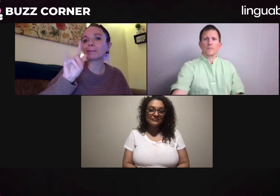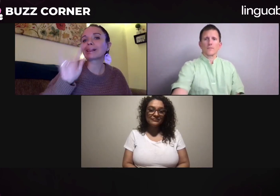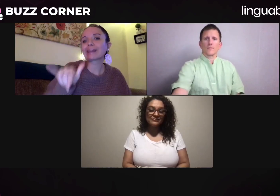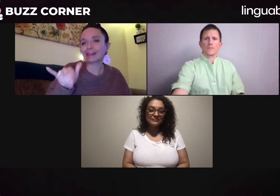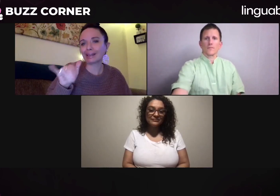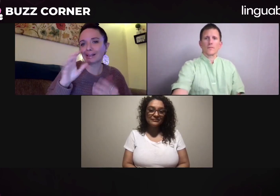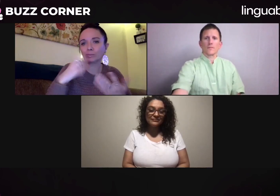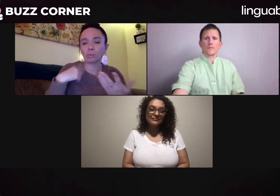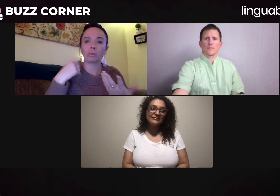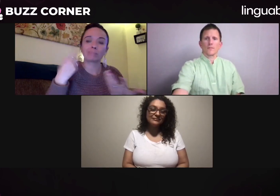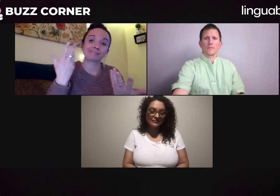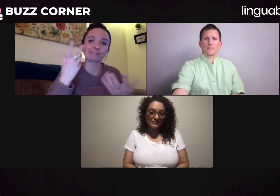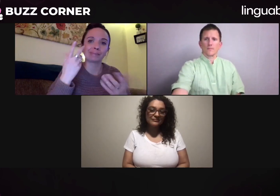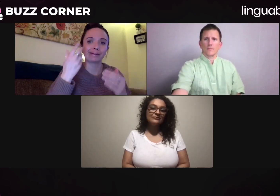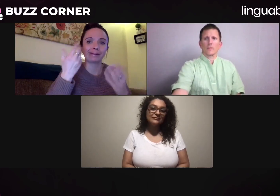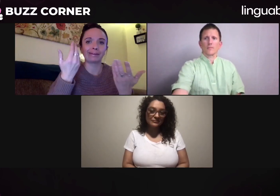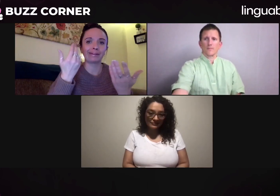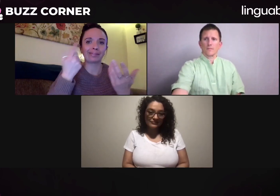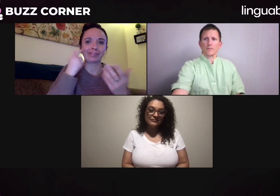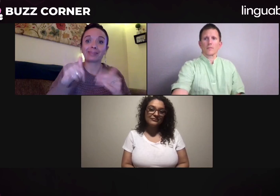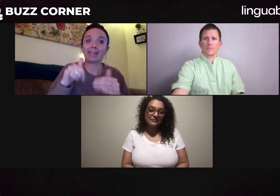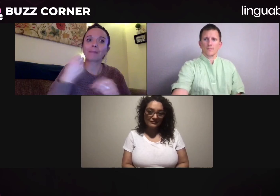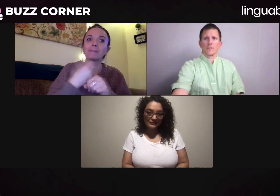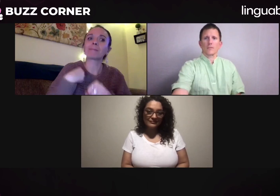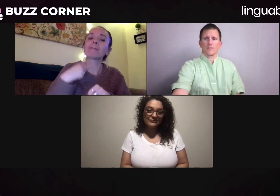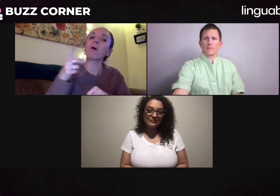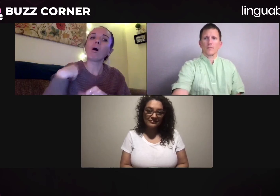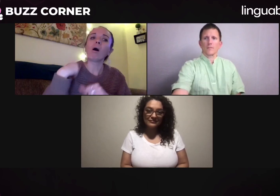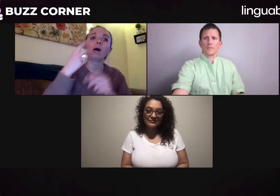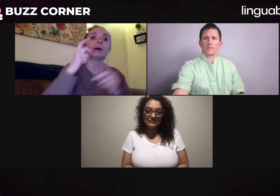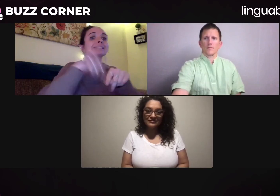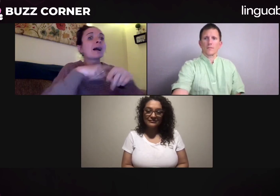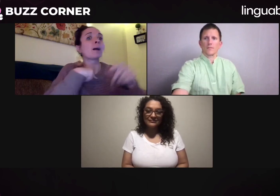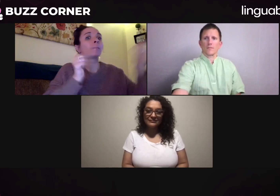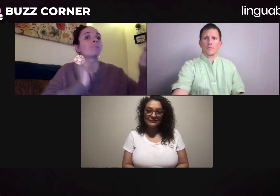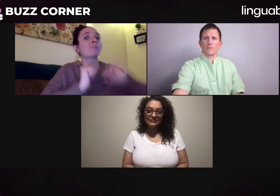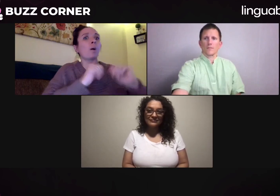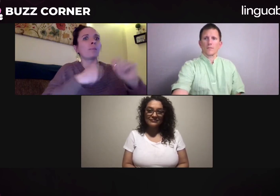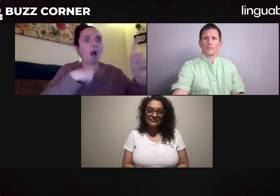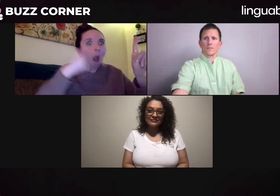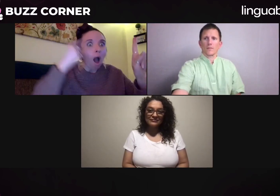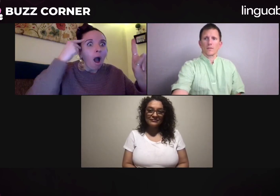skills set and background is, but also it has to do with their reliability.